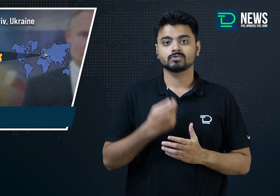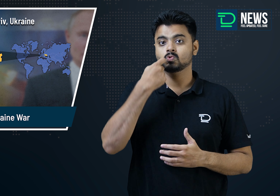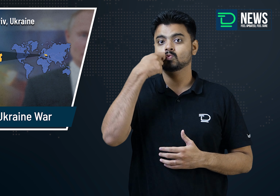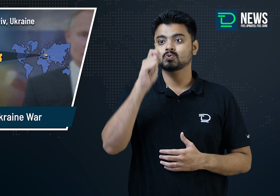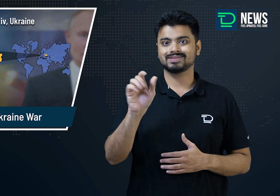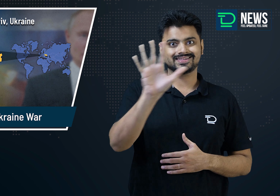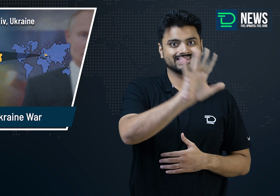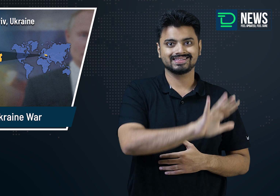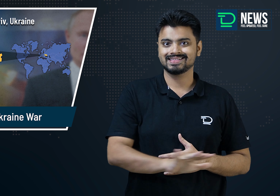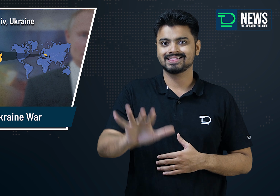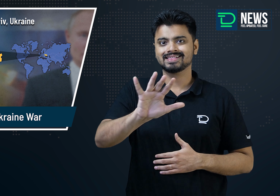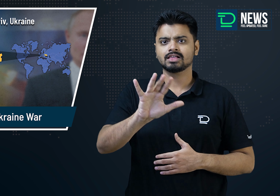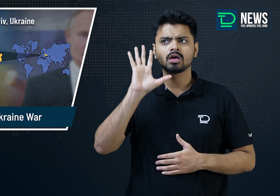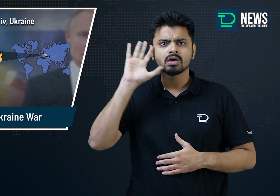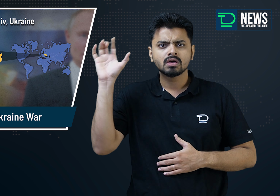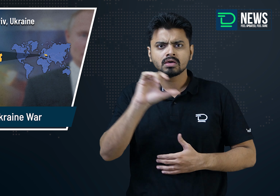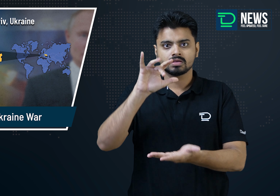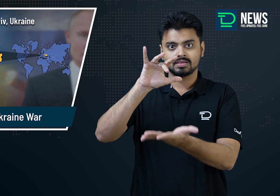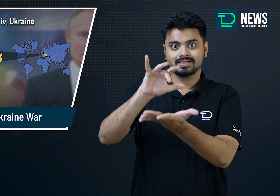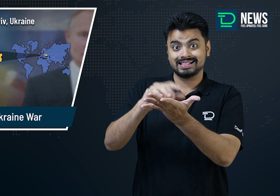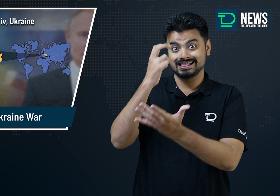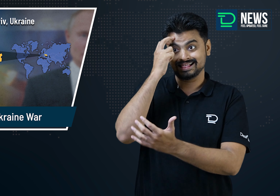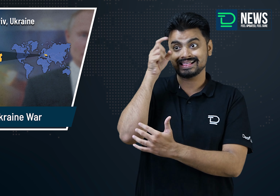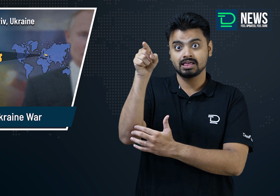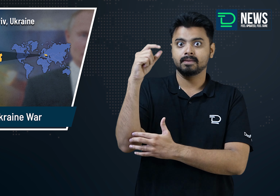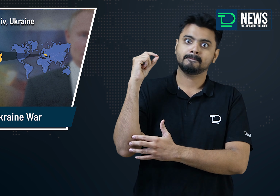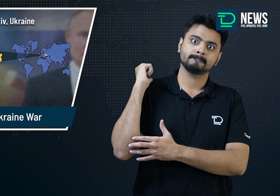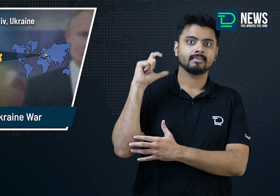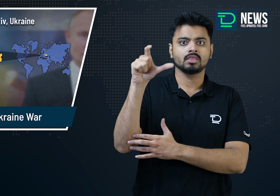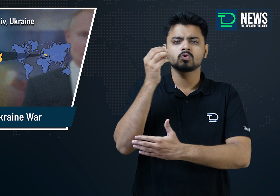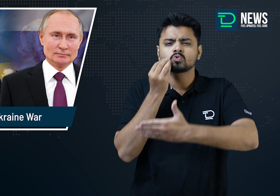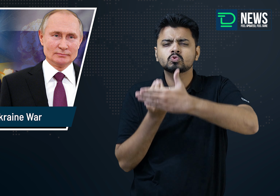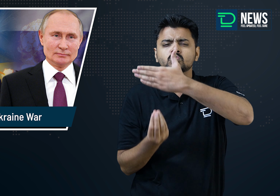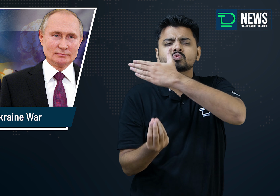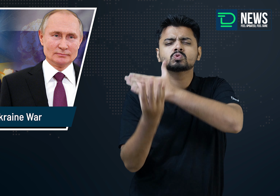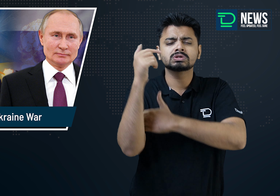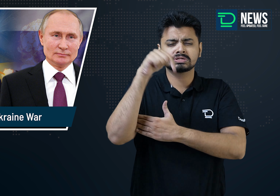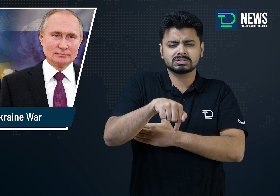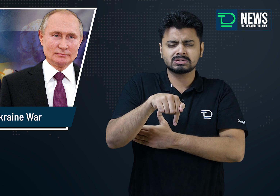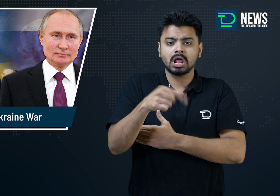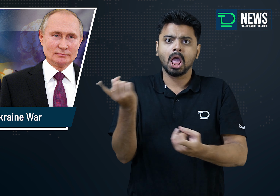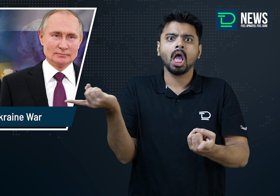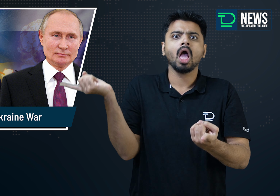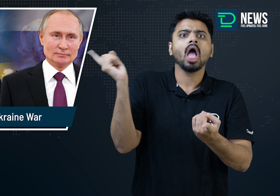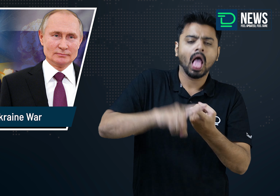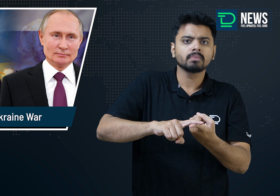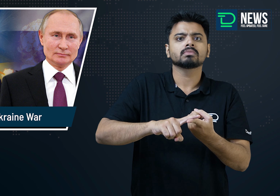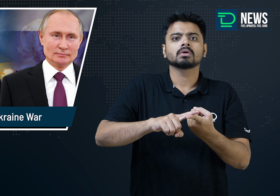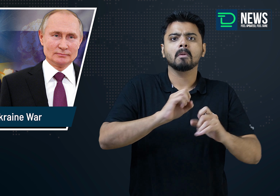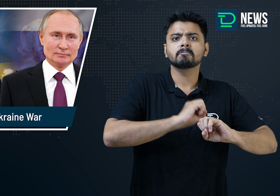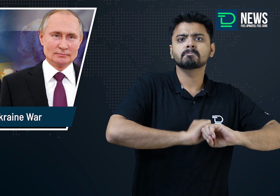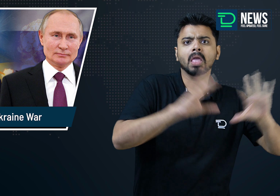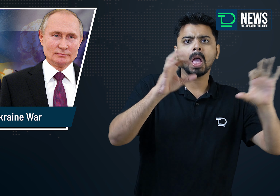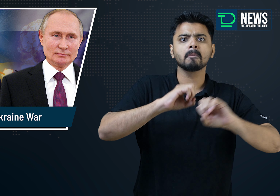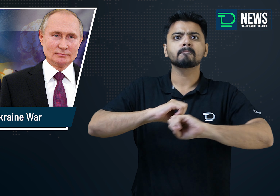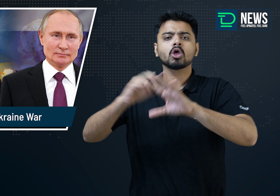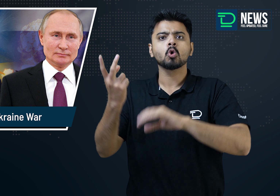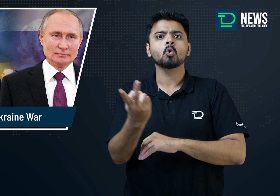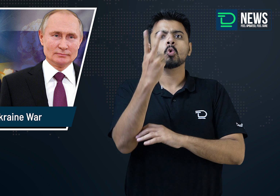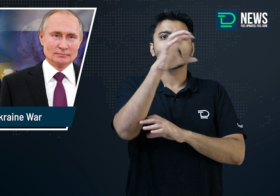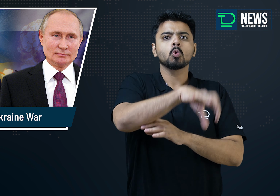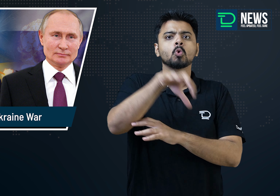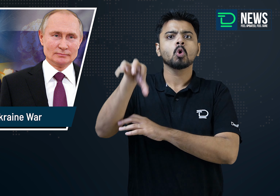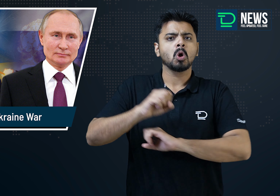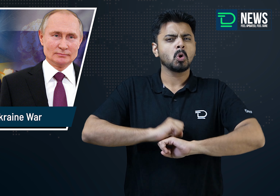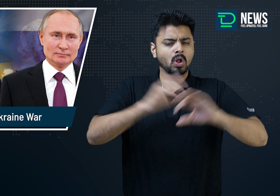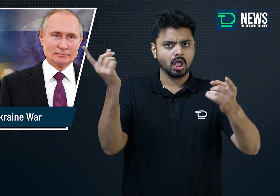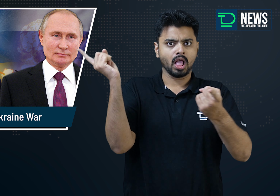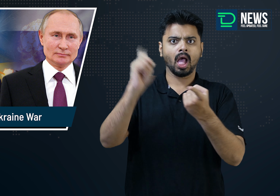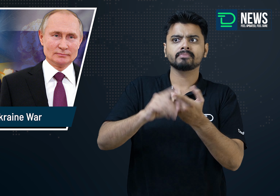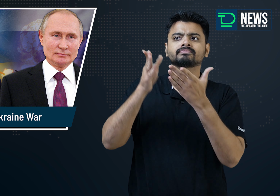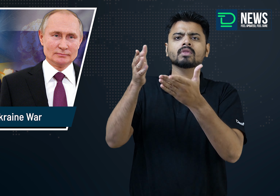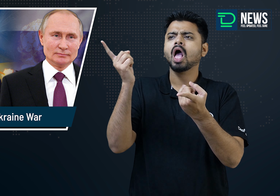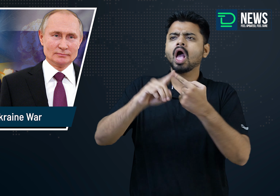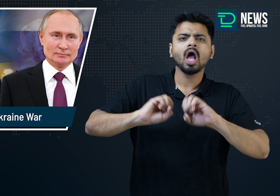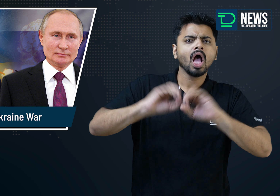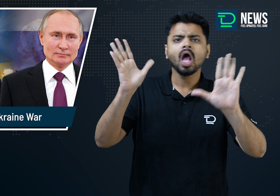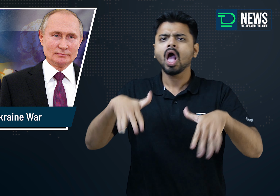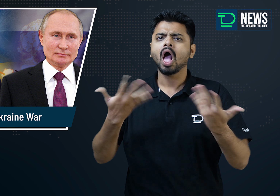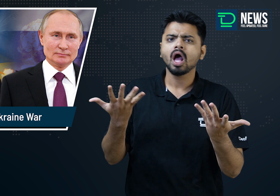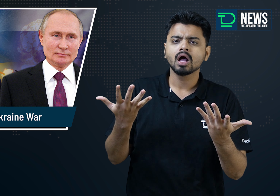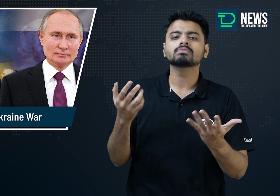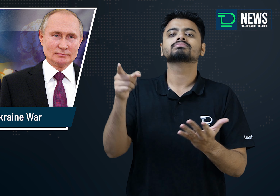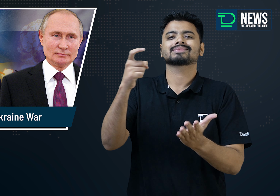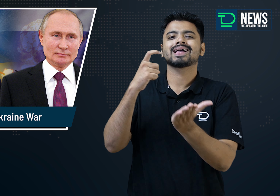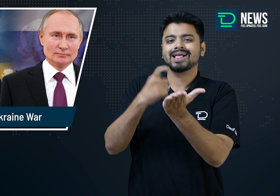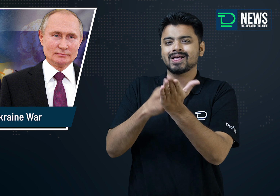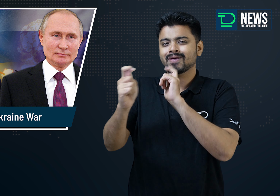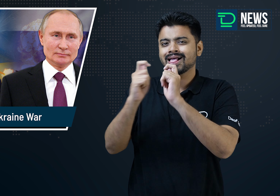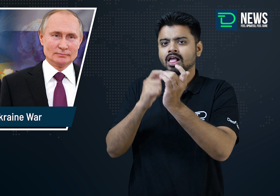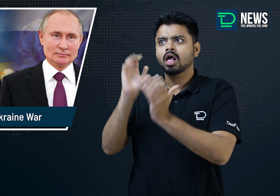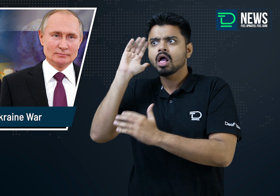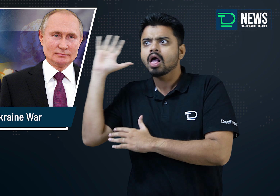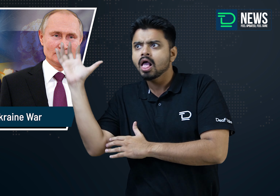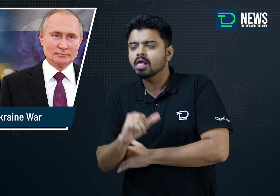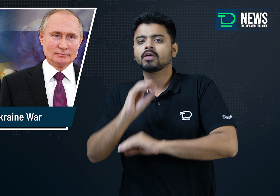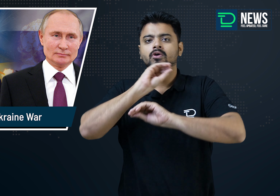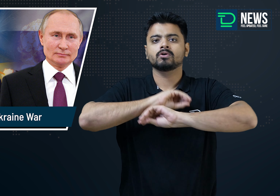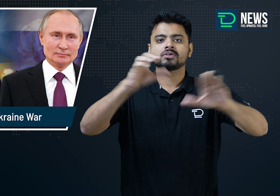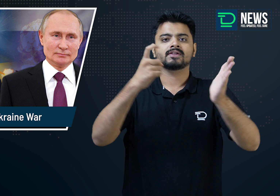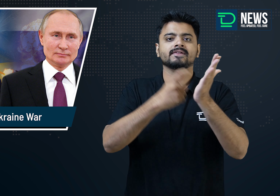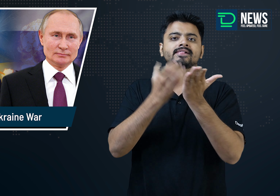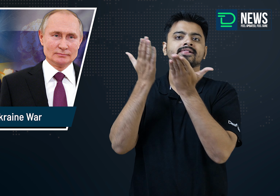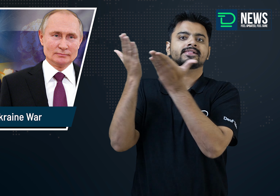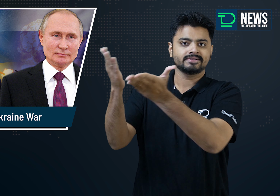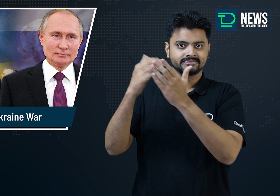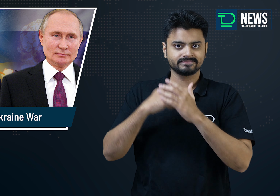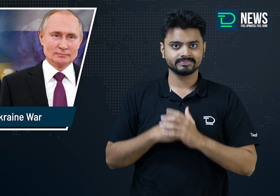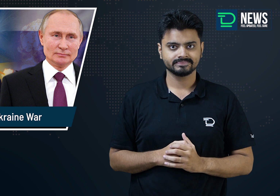Two explosions were heard in Ukraine capital Kyiv today Monday morning, Reuters reported.